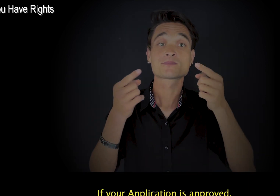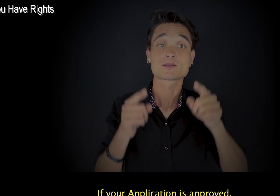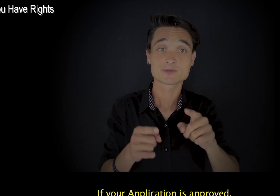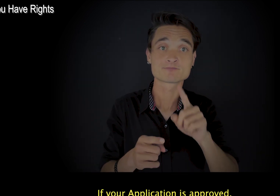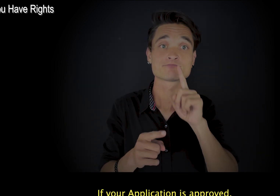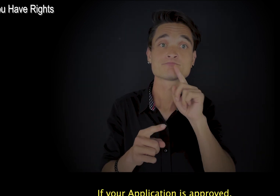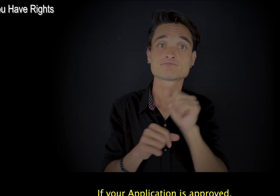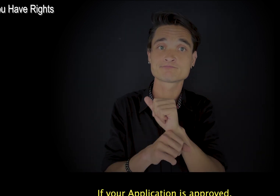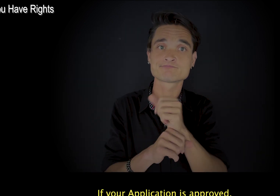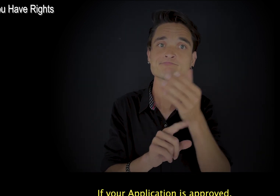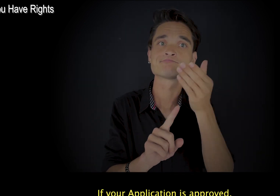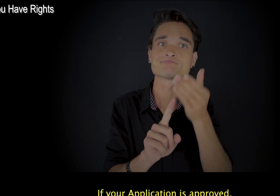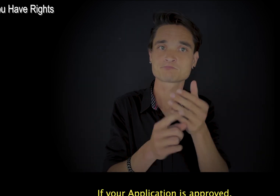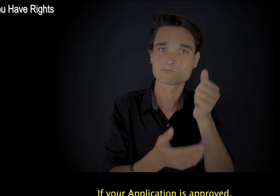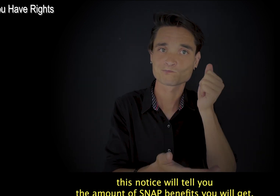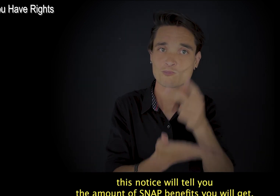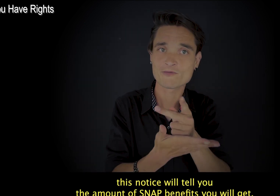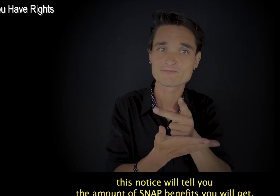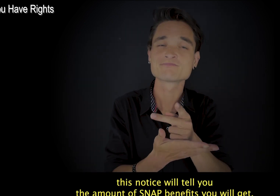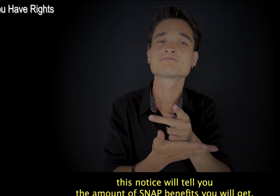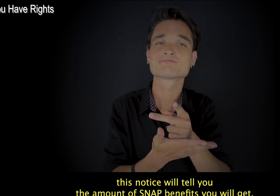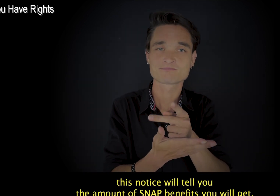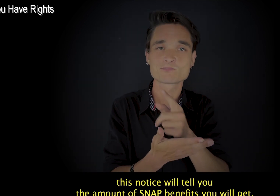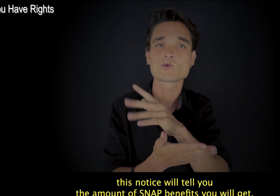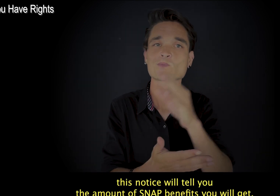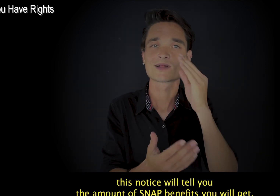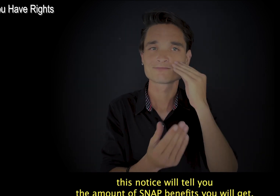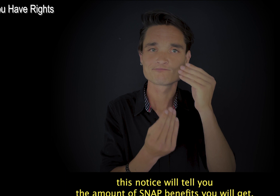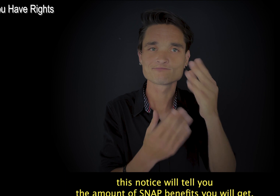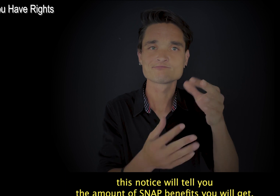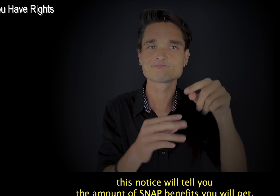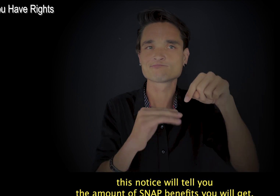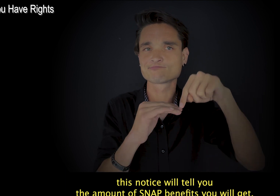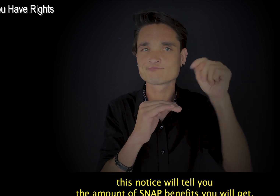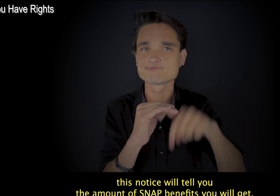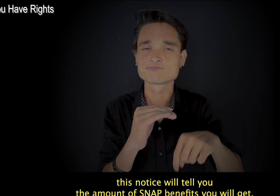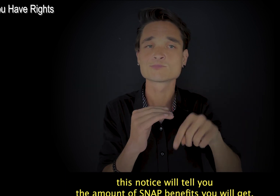If your Application is approved, this notice will tell you the amount of SNAP benefits you will get.